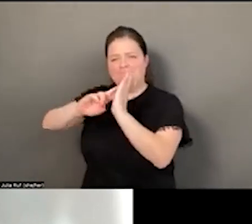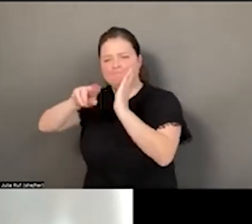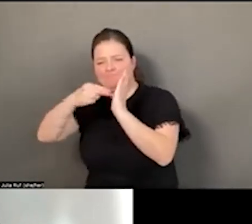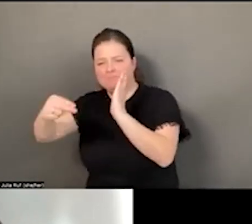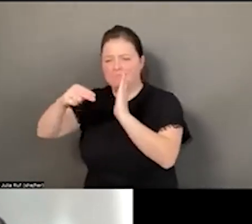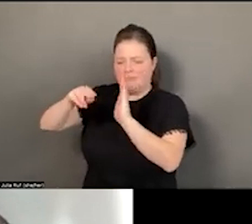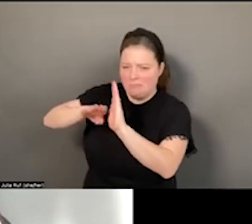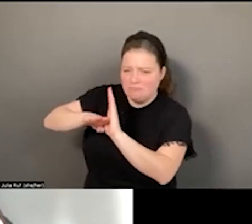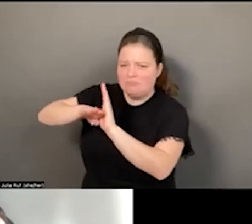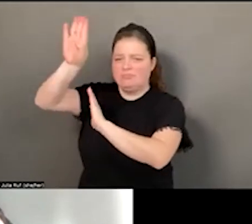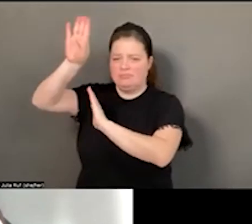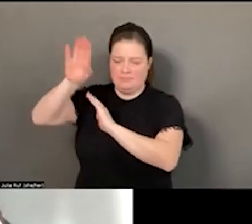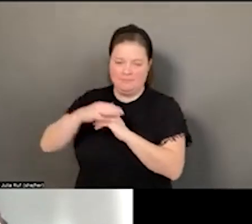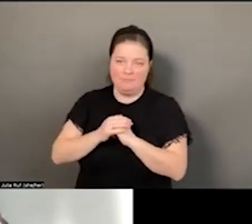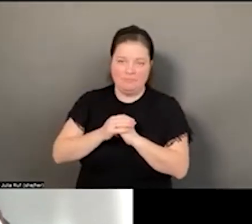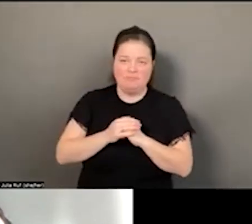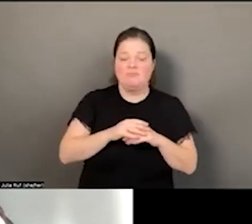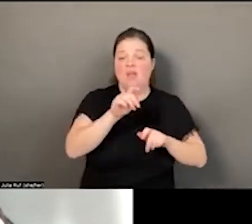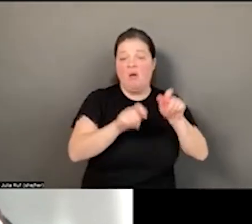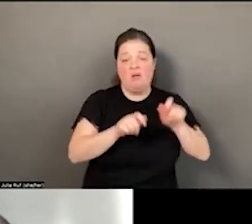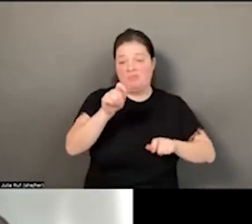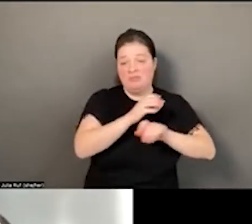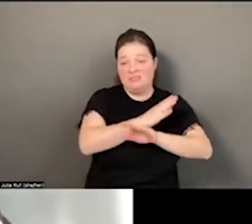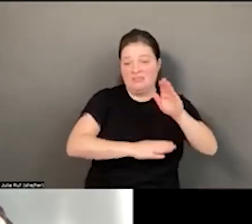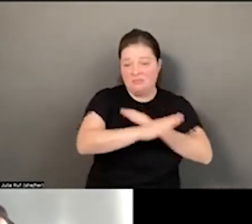from the disability movement, EDF and all of our members,